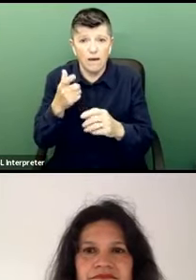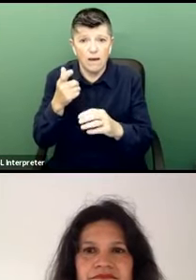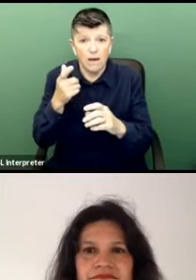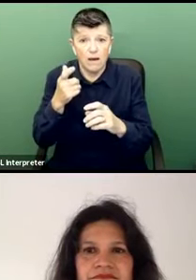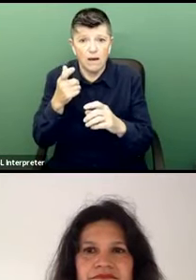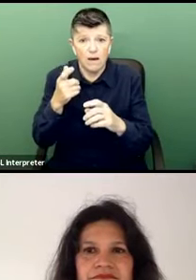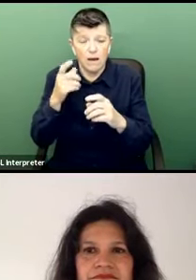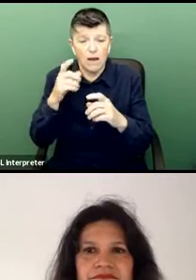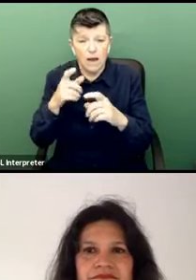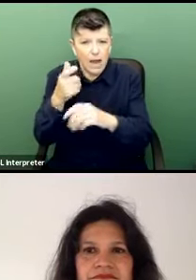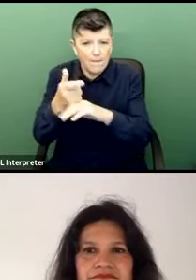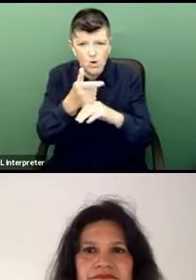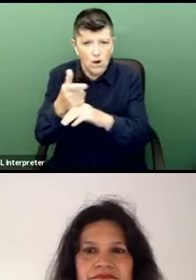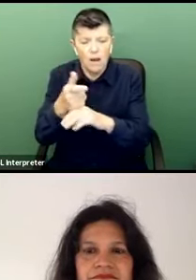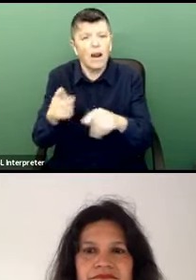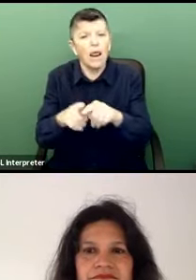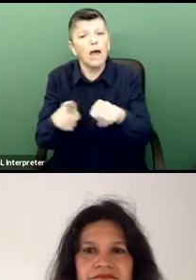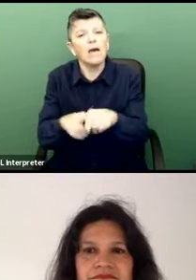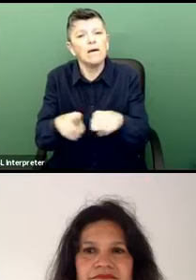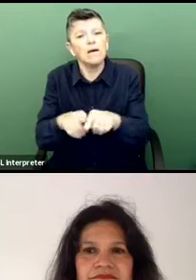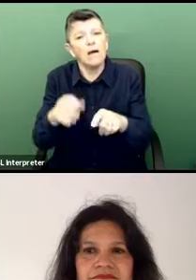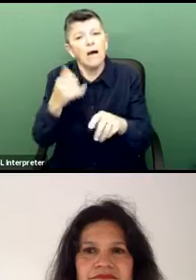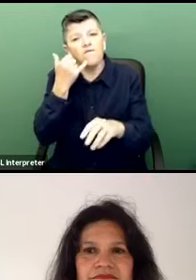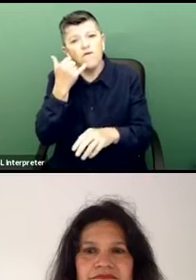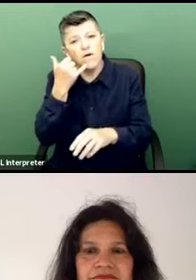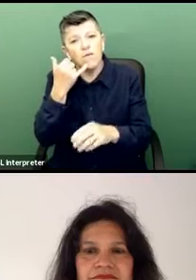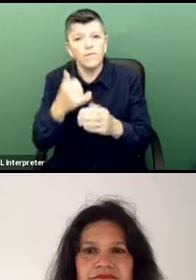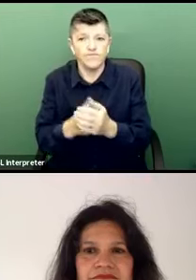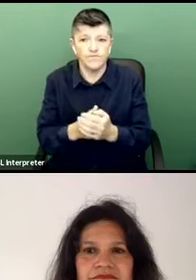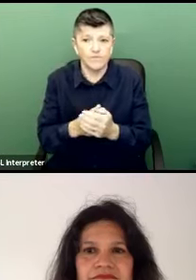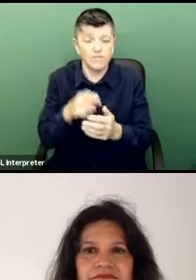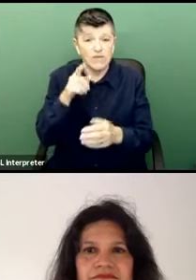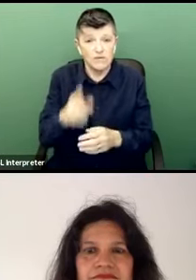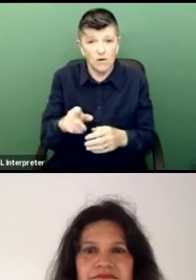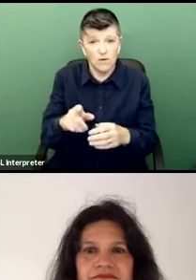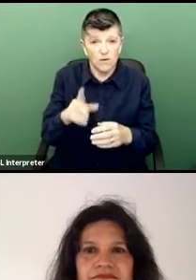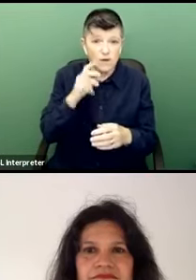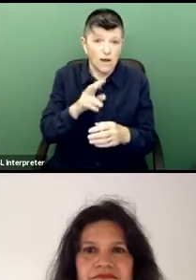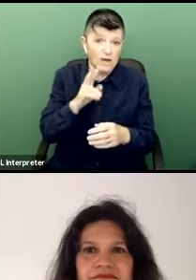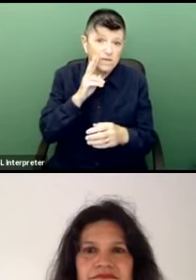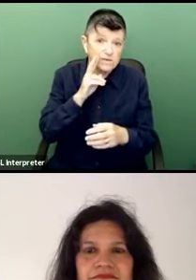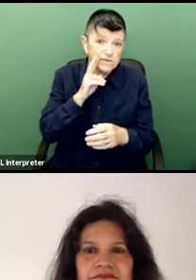information spread is a very positive feature of this. When something